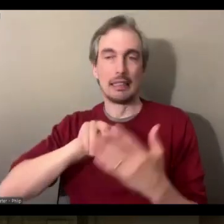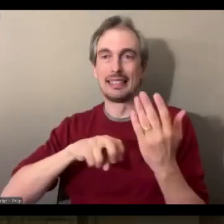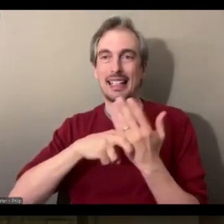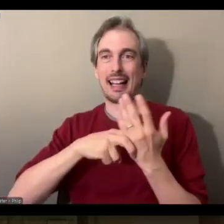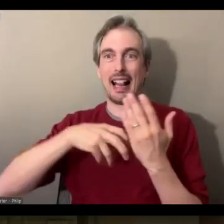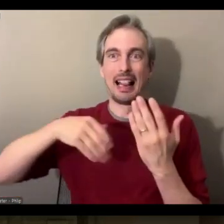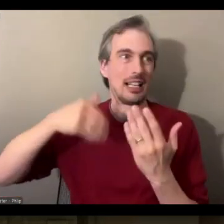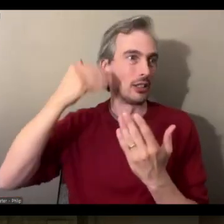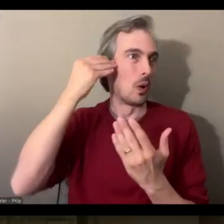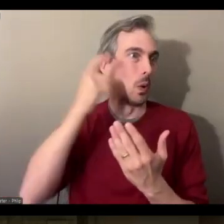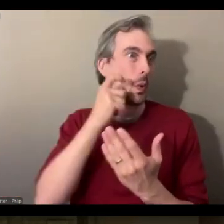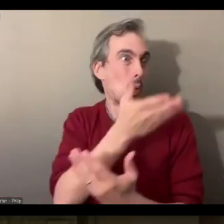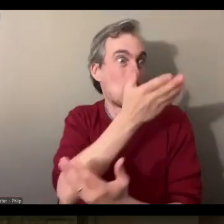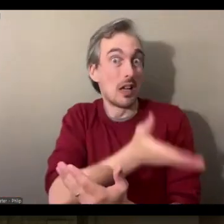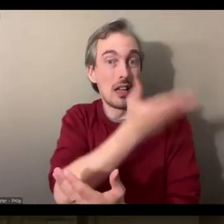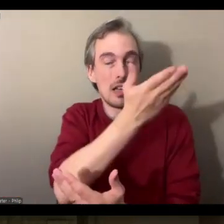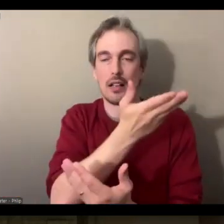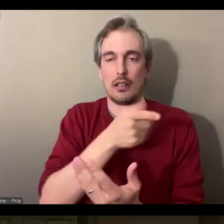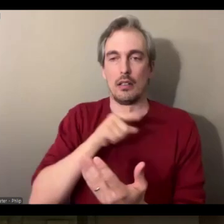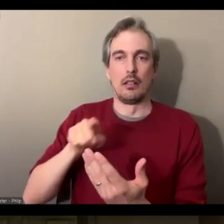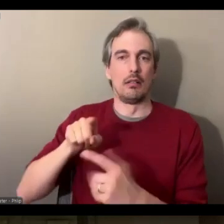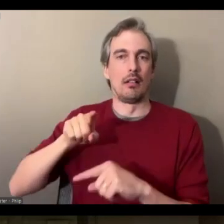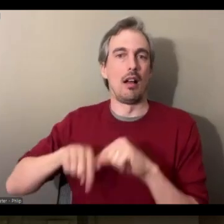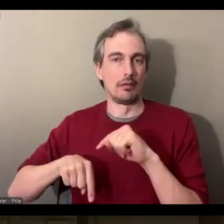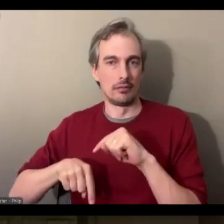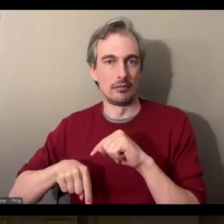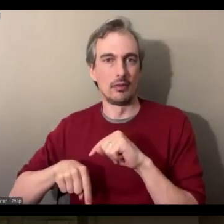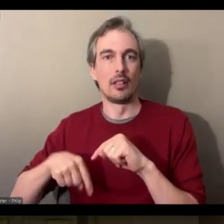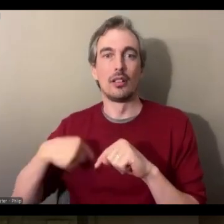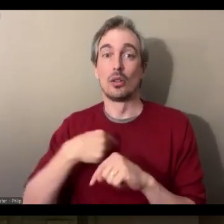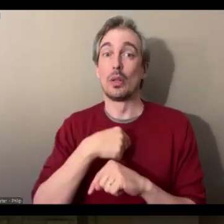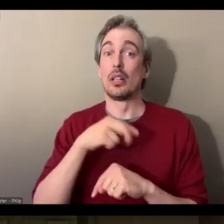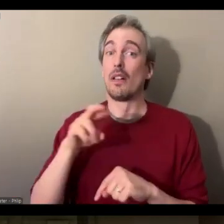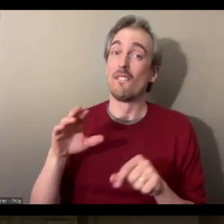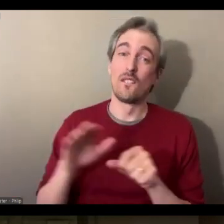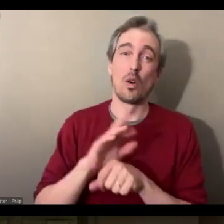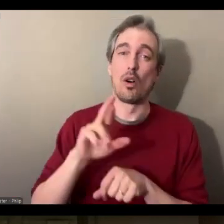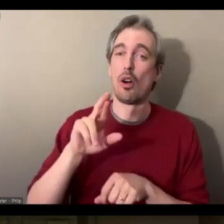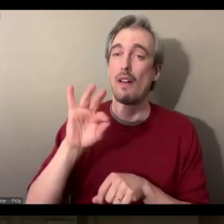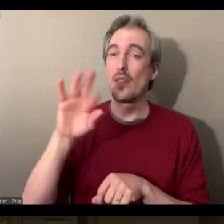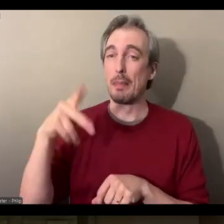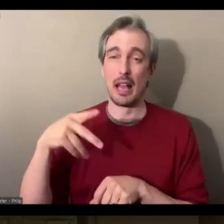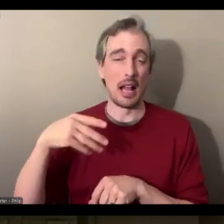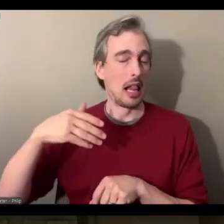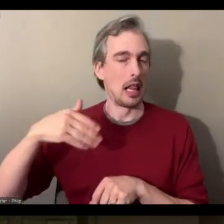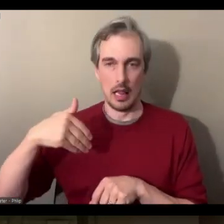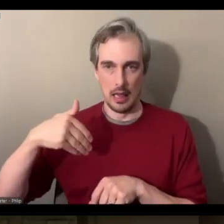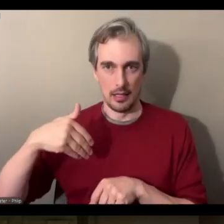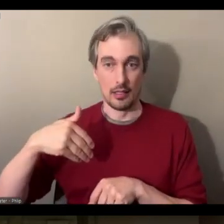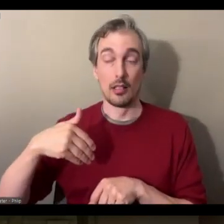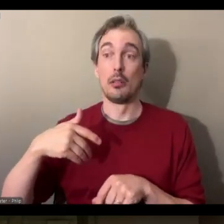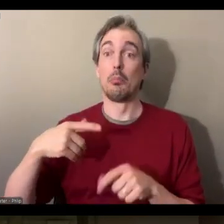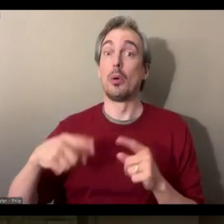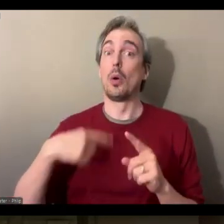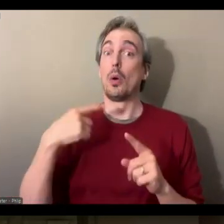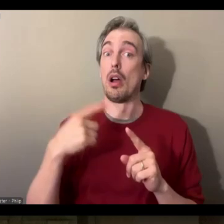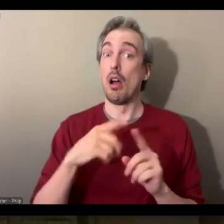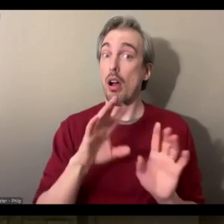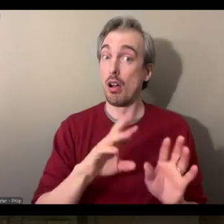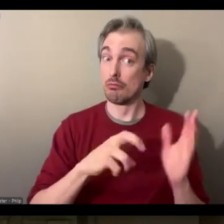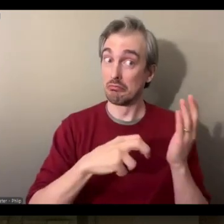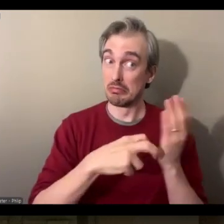have a full RFP ready to go. As soon as we did, however, we had two RFPs drafted, going out to